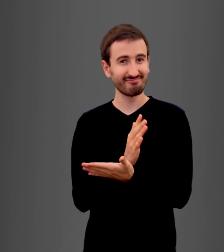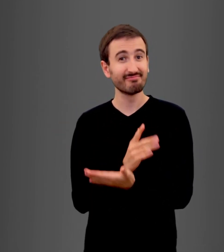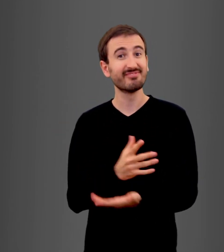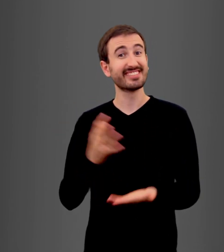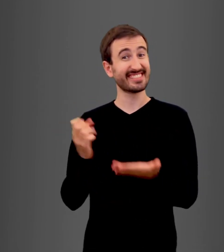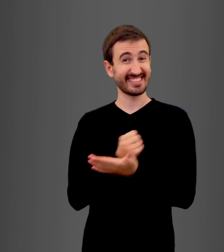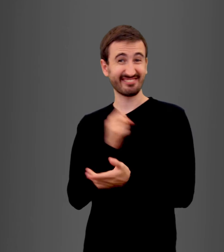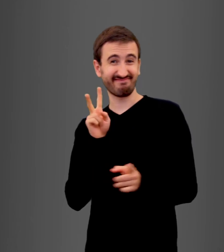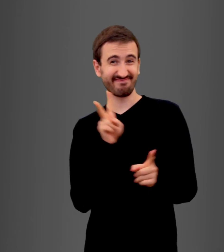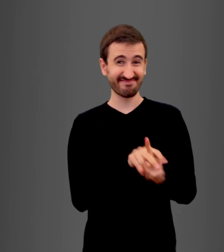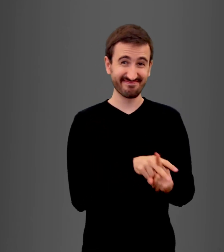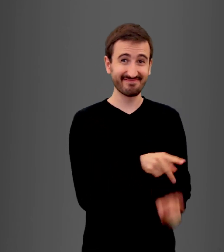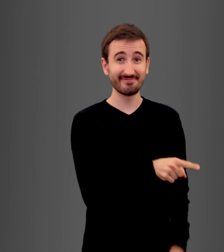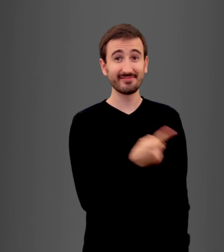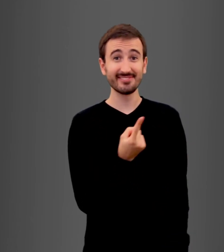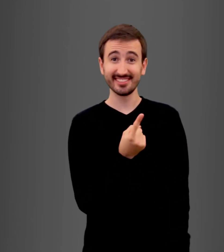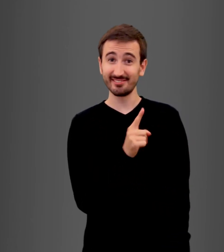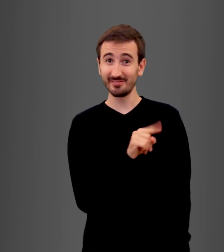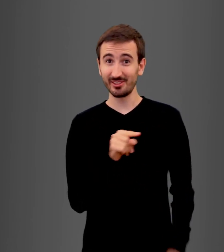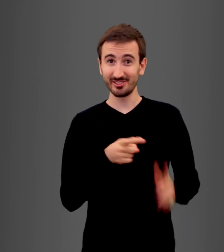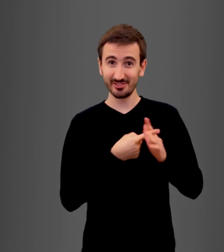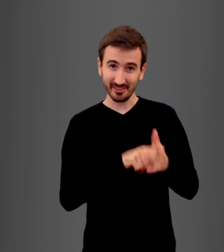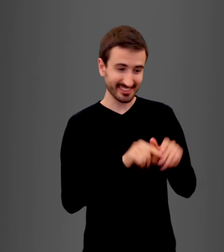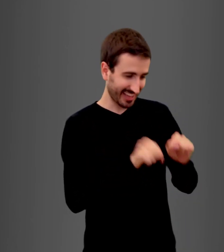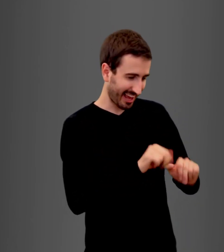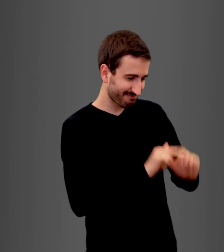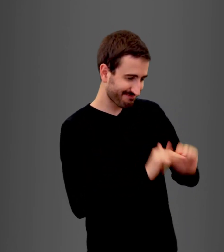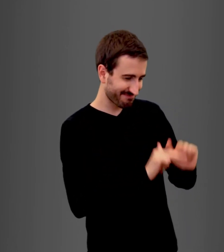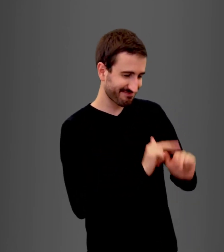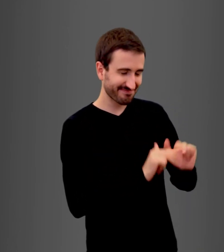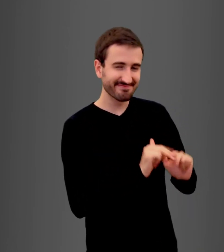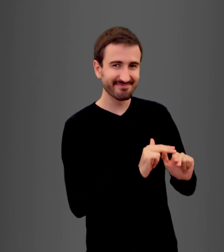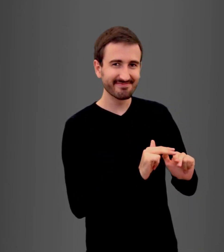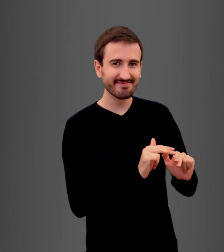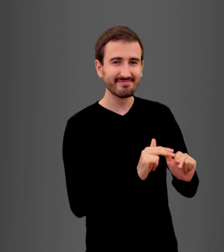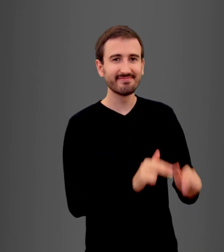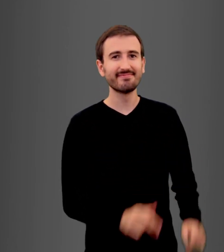making them useful for implementing single-photon sources.